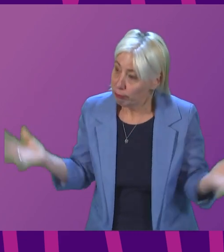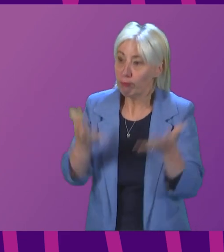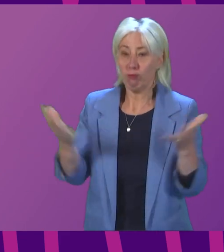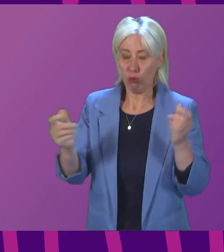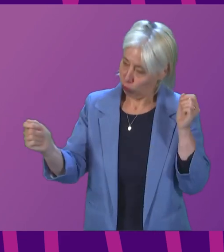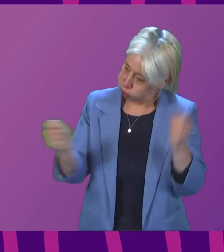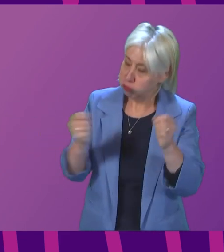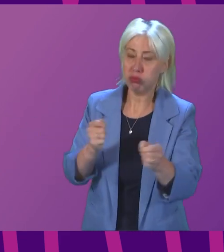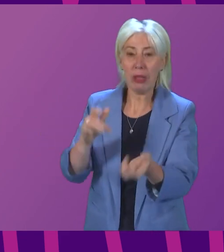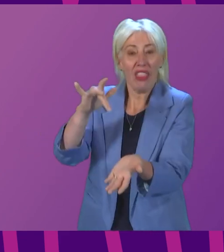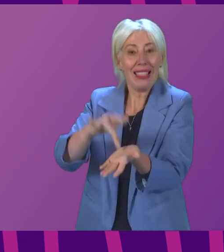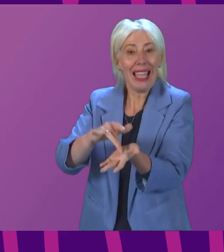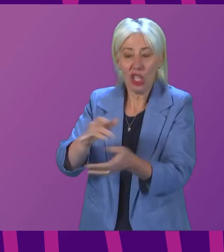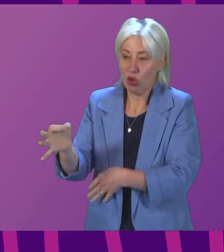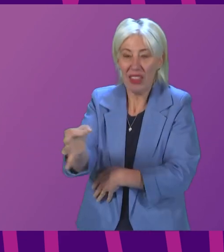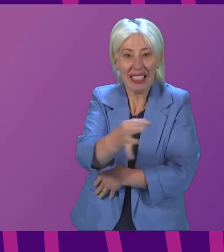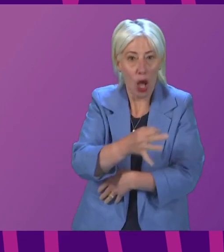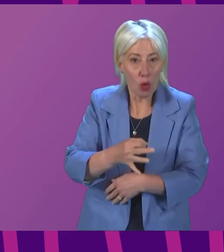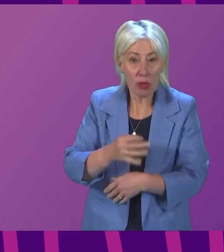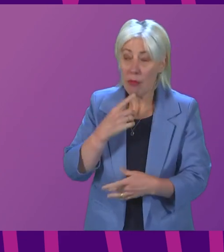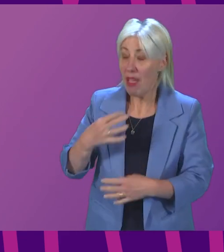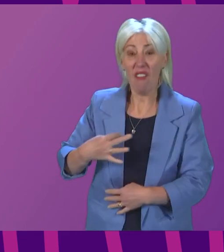the town centre through either voluntary or compulsory purchase.